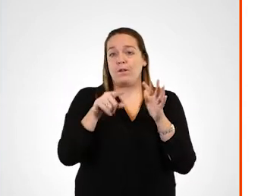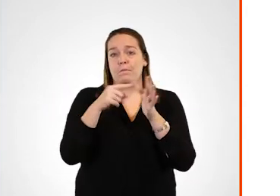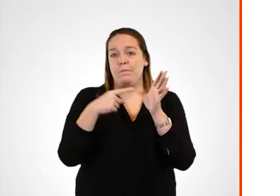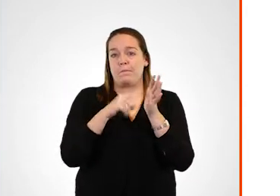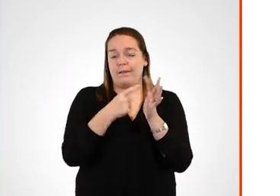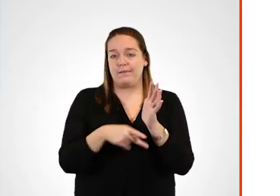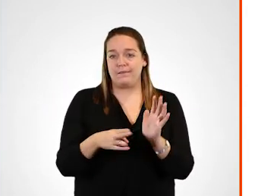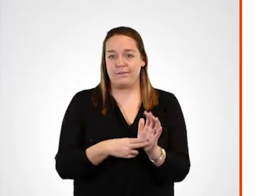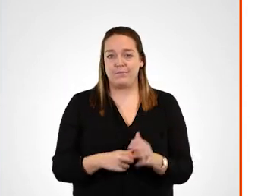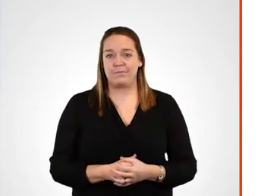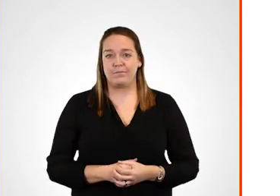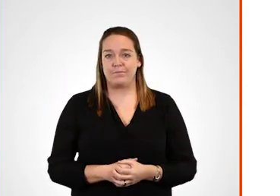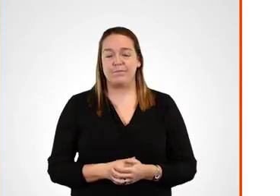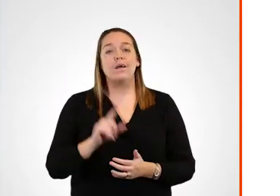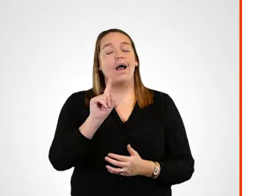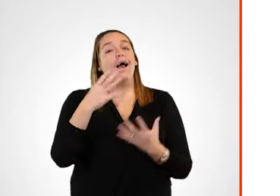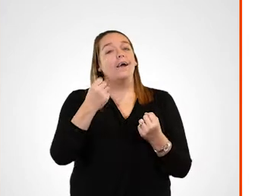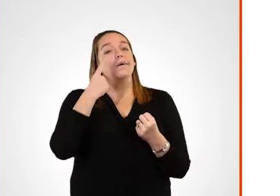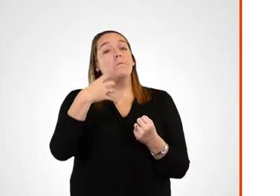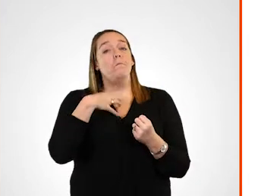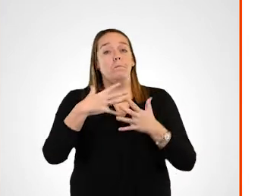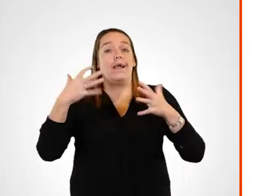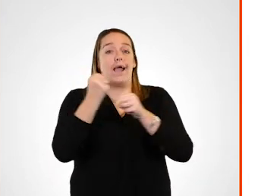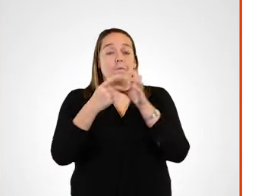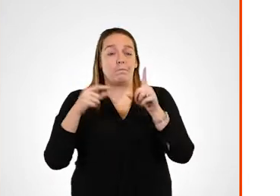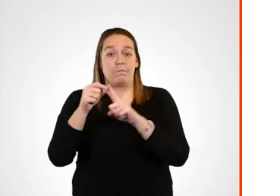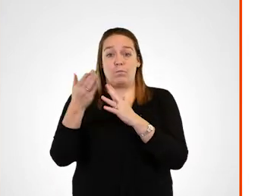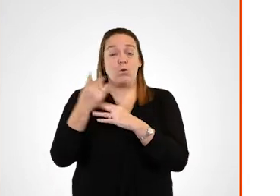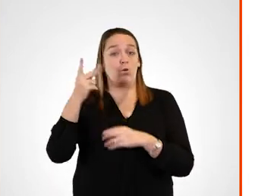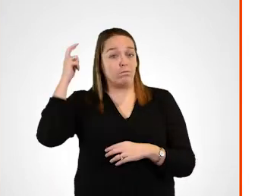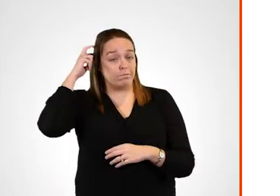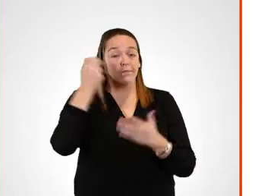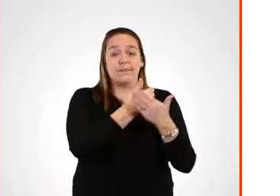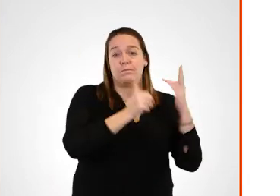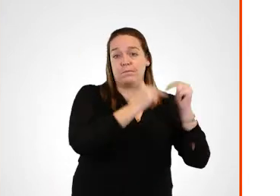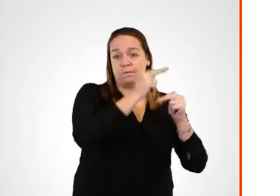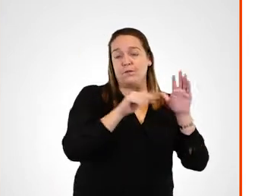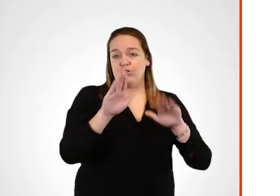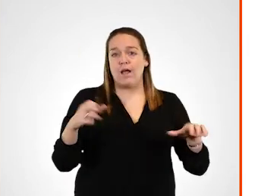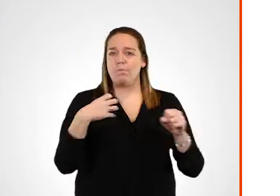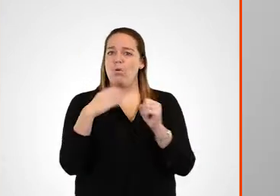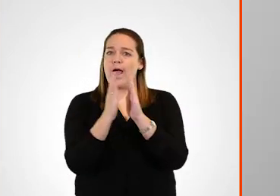However, we do see larger gaps between the cochlear implant users and the typically developing children.